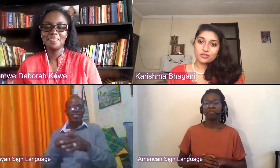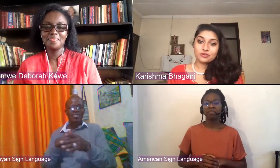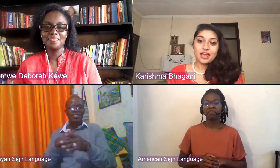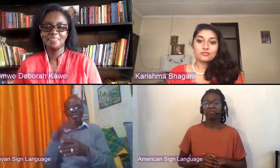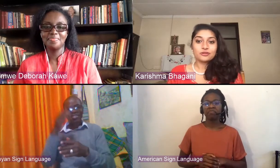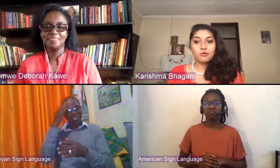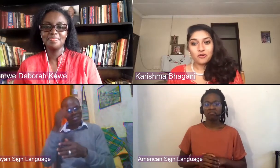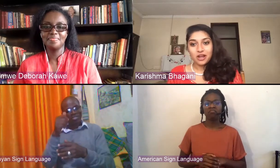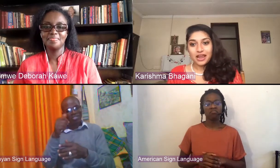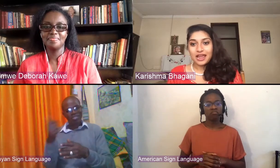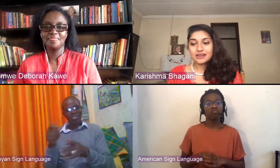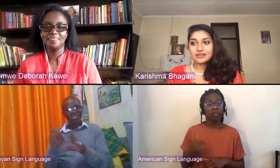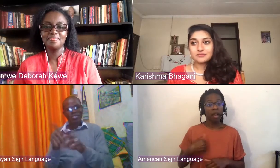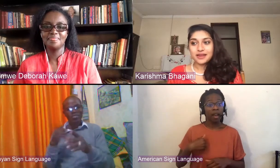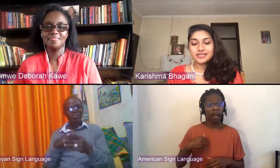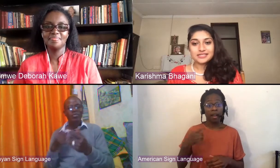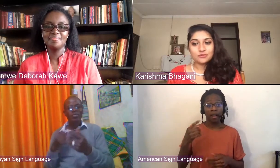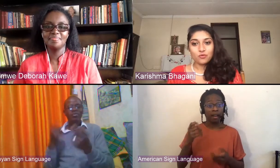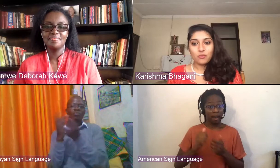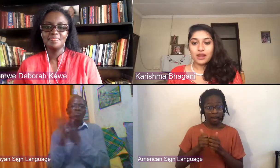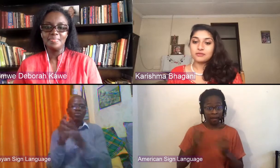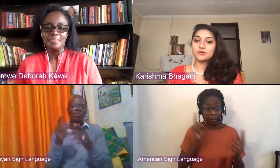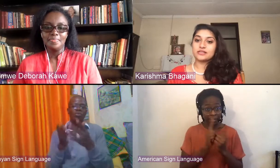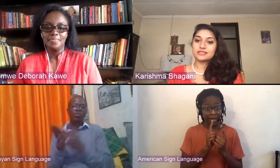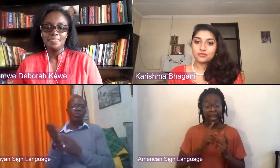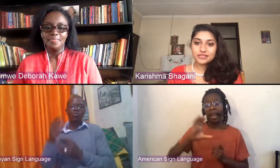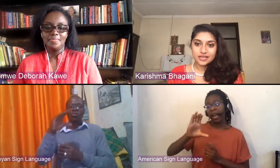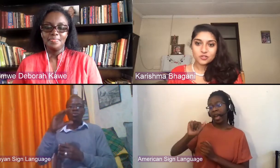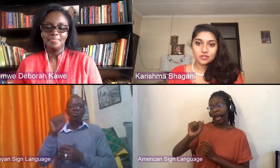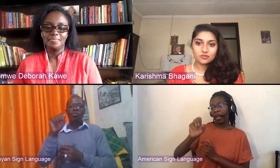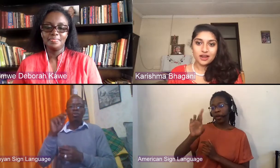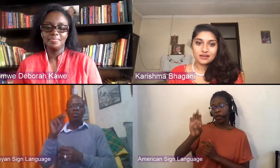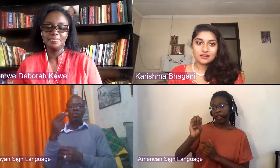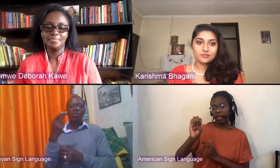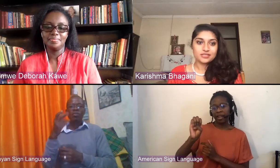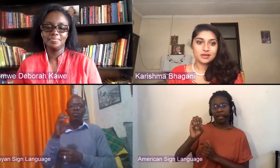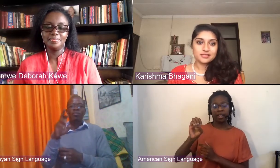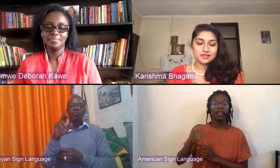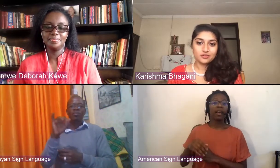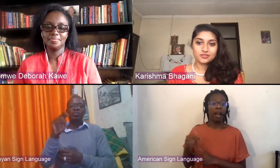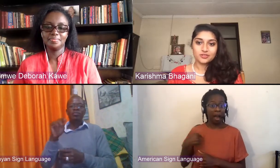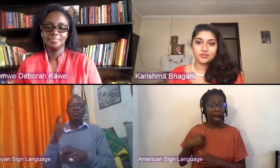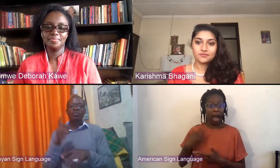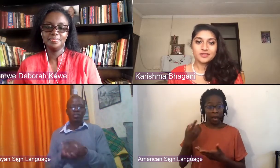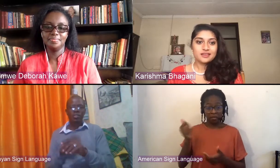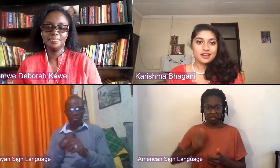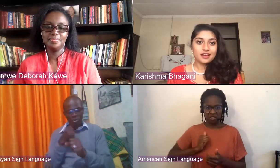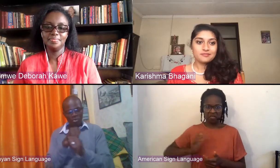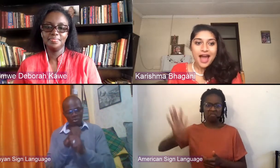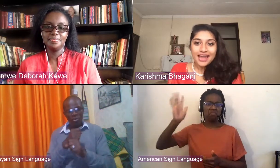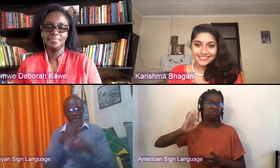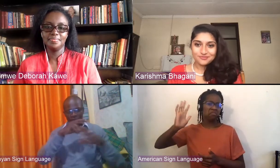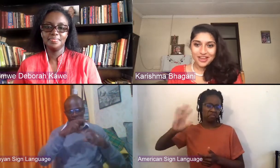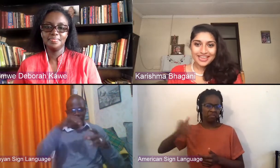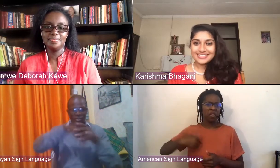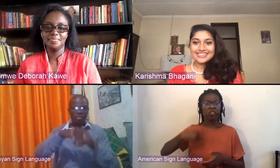through Catherine Corey and met Asiimwe while I was doing some research in Uganda a few summers ago. So hi, Asiimwe?